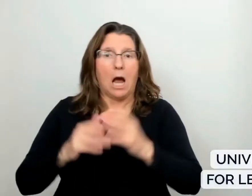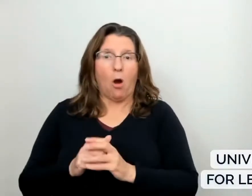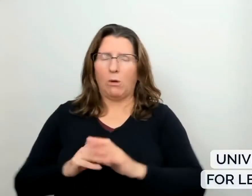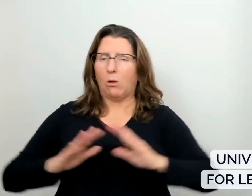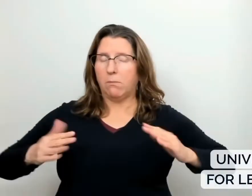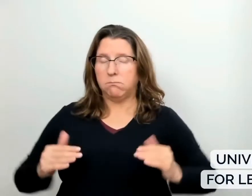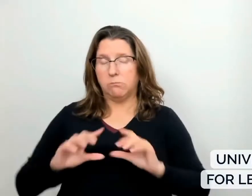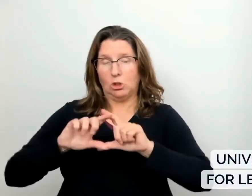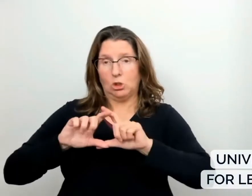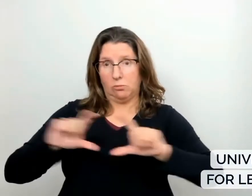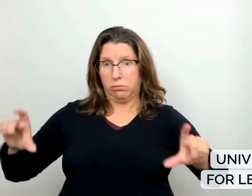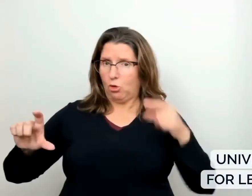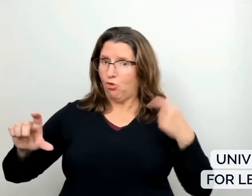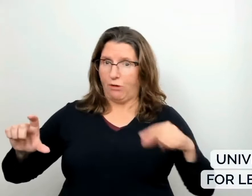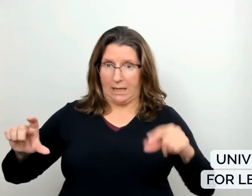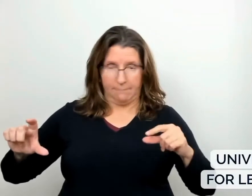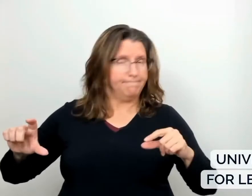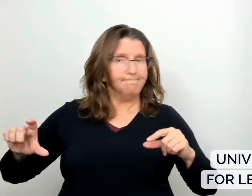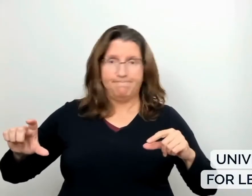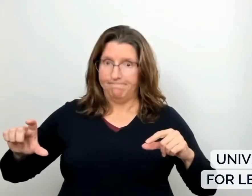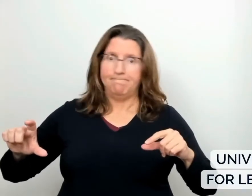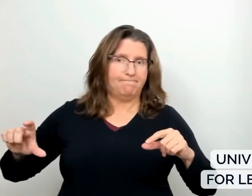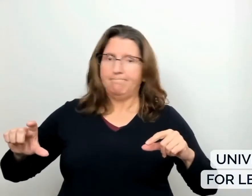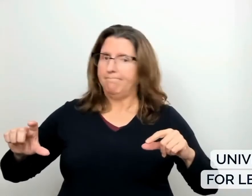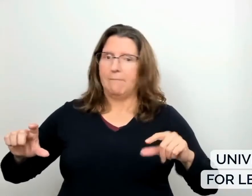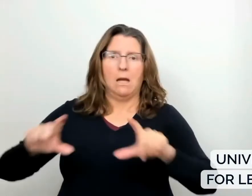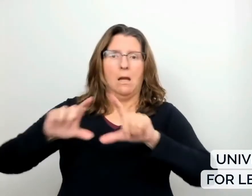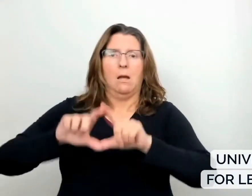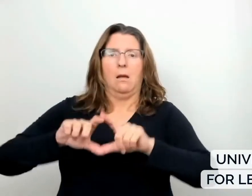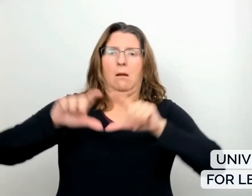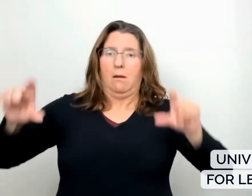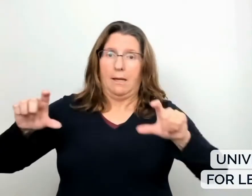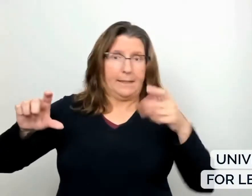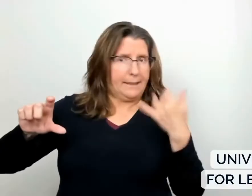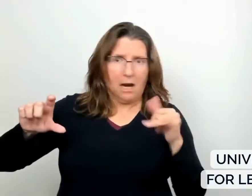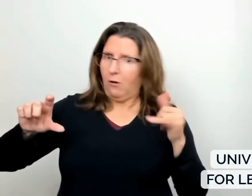For students whose learning needs cannot be addressed by universal design - the green zone,